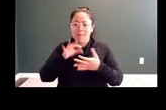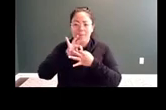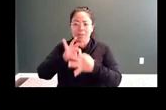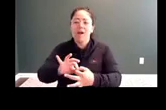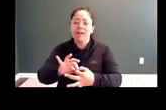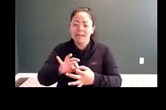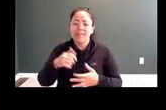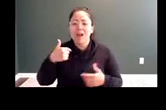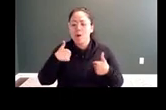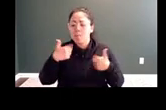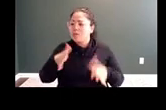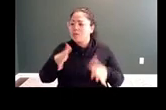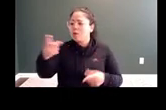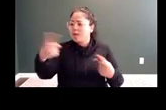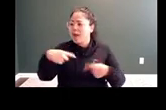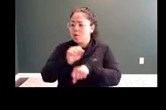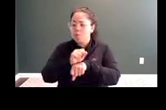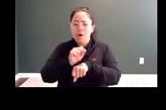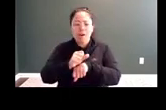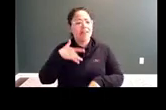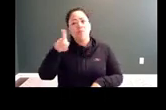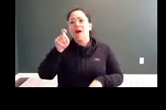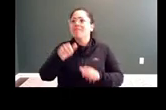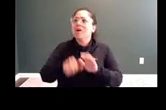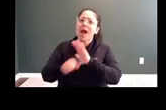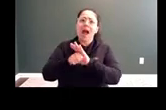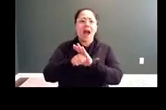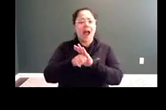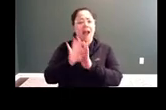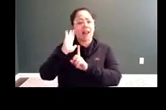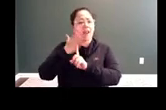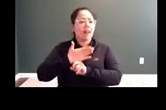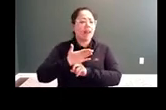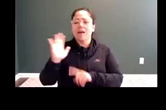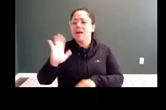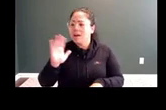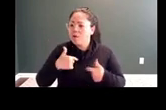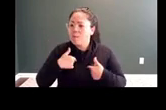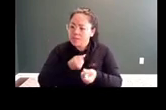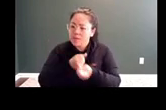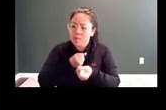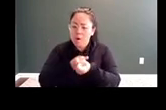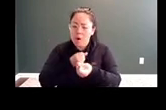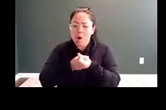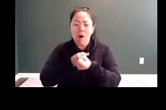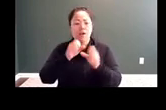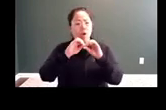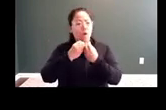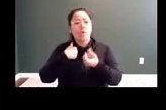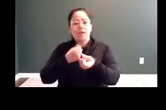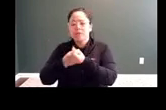we don't want you to come to work and feel like you need to hide this important part of who you are. We support these organizations. We support and embrace this culture.